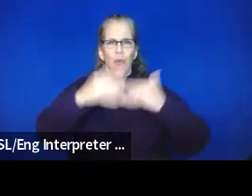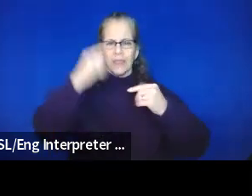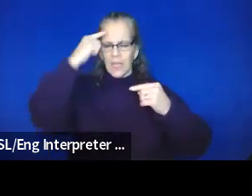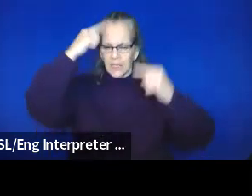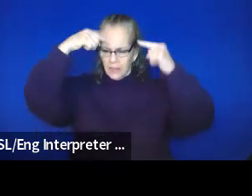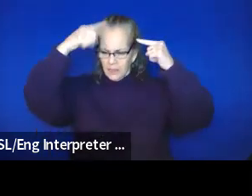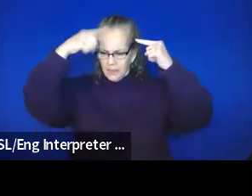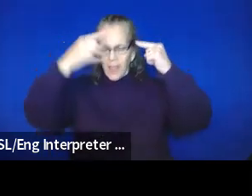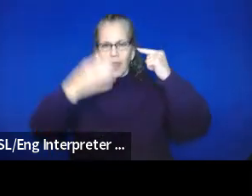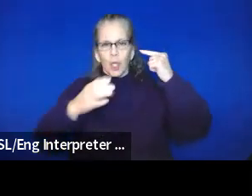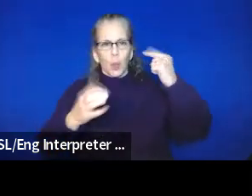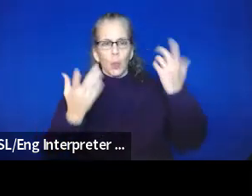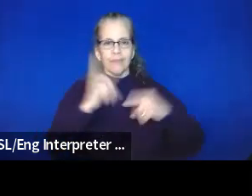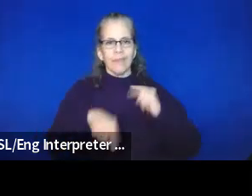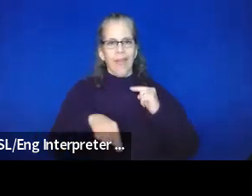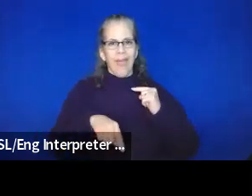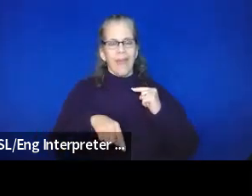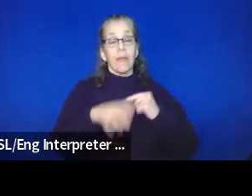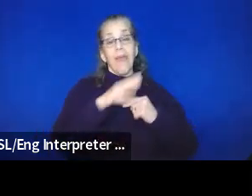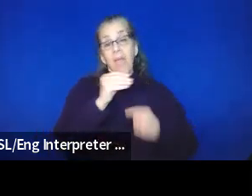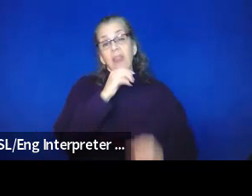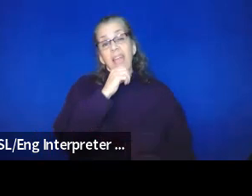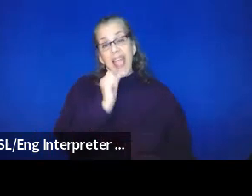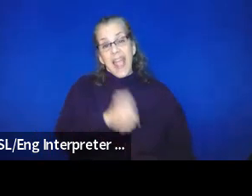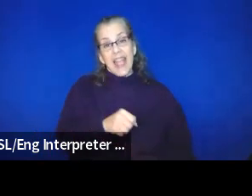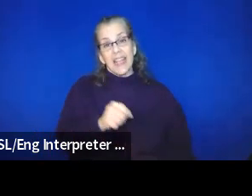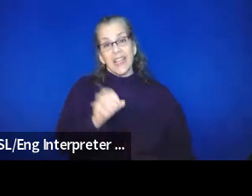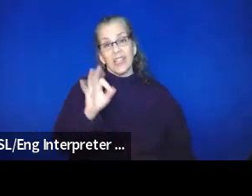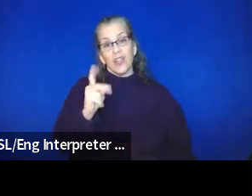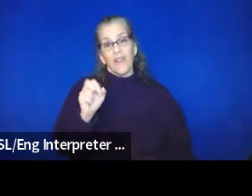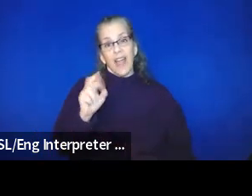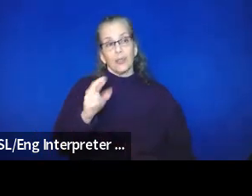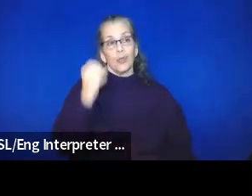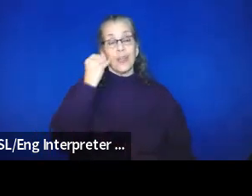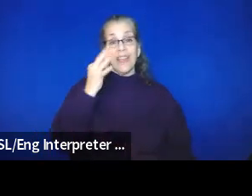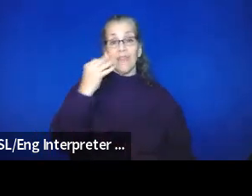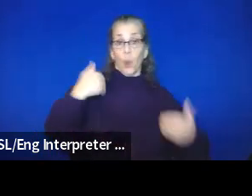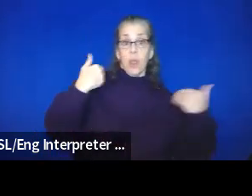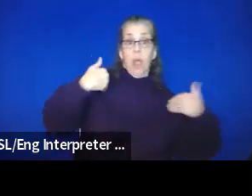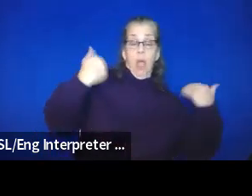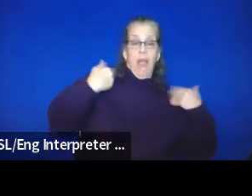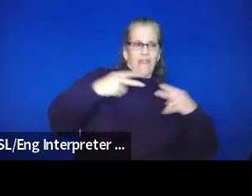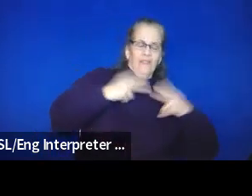And if age also plays a role in hearing, if you're really young or much older, you rely